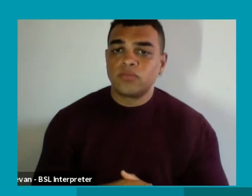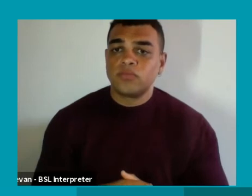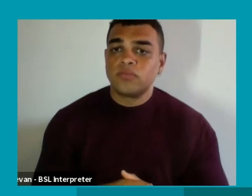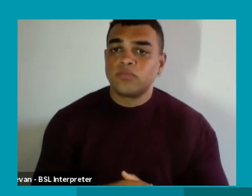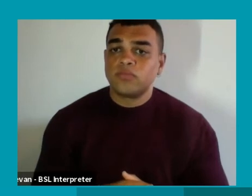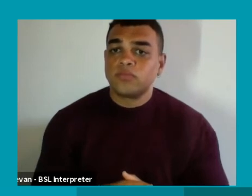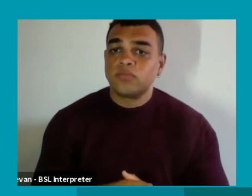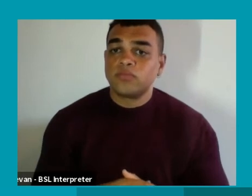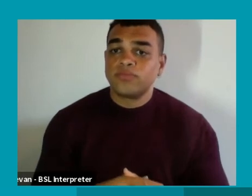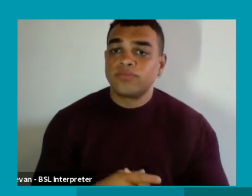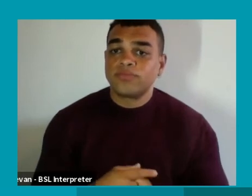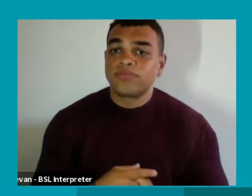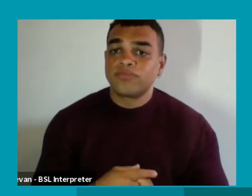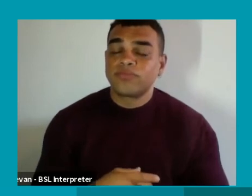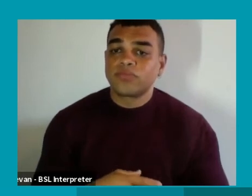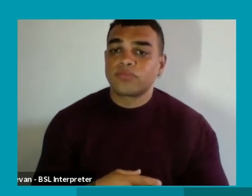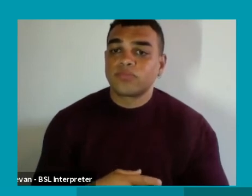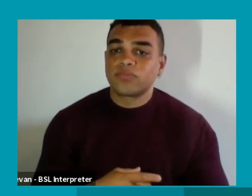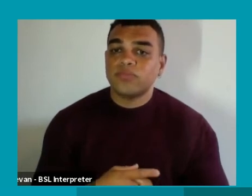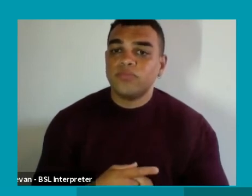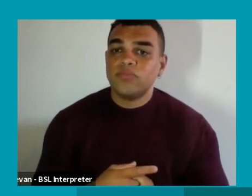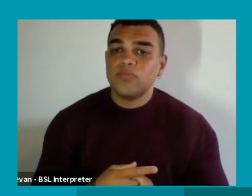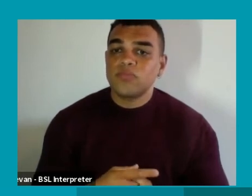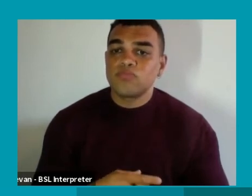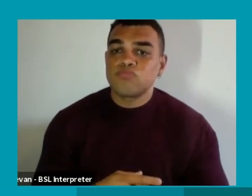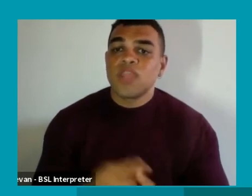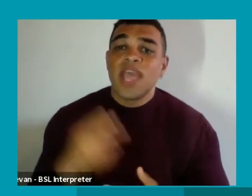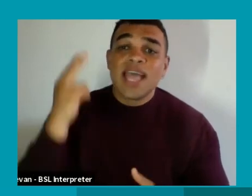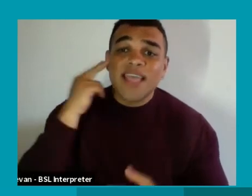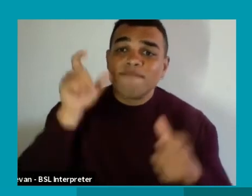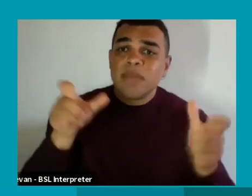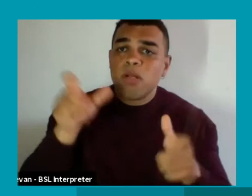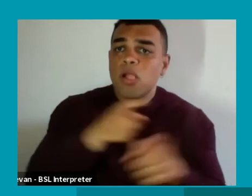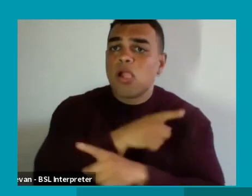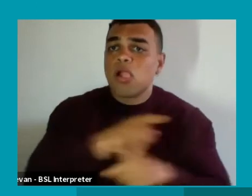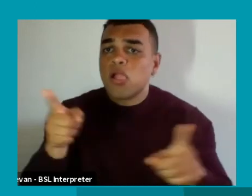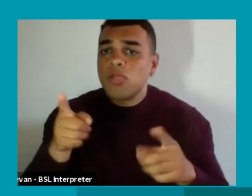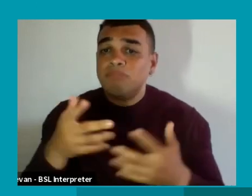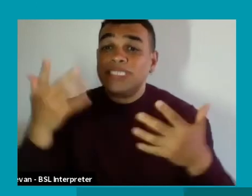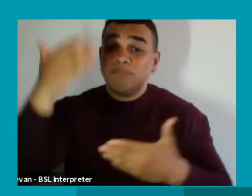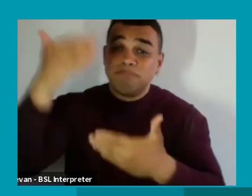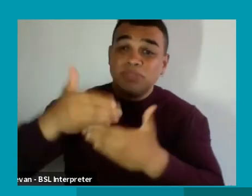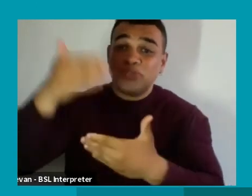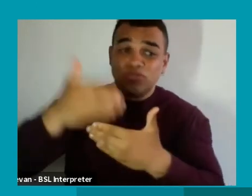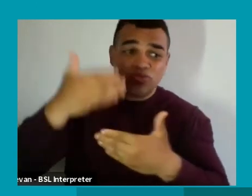How does it work for the deaf candidates when applying for a job? I'm sorry to be blunt here, but all employers should be aware about